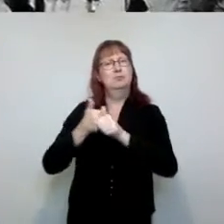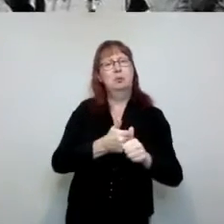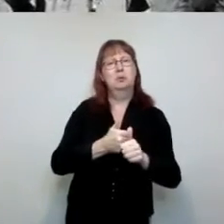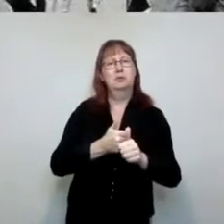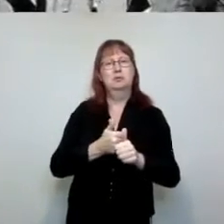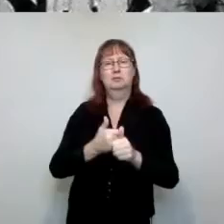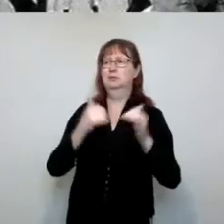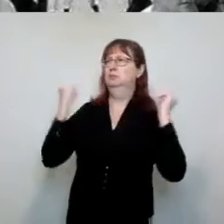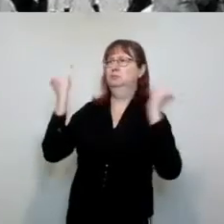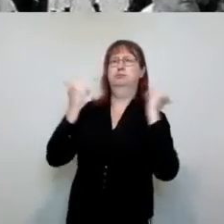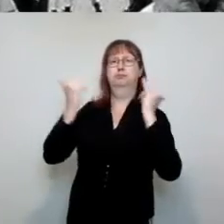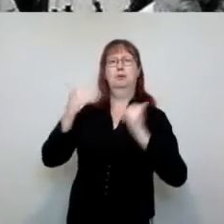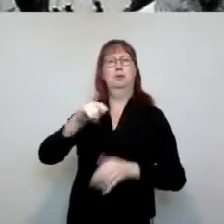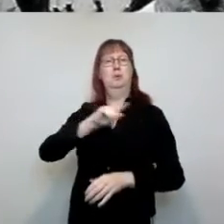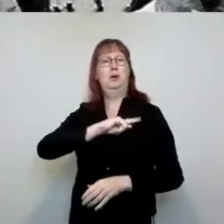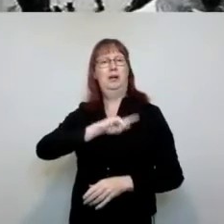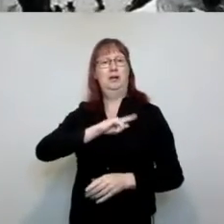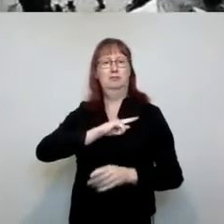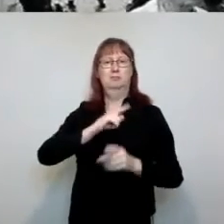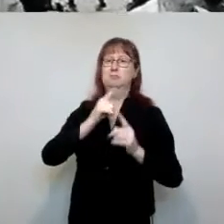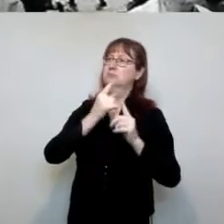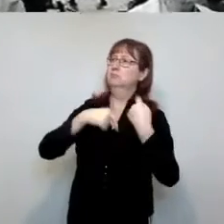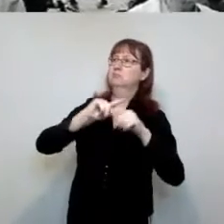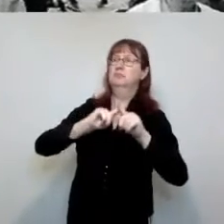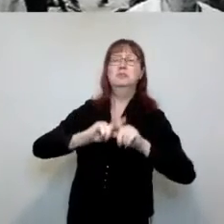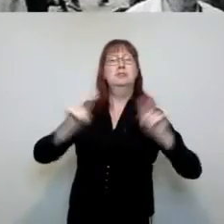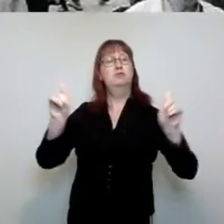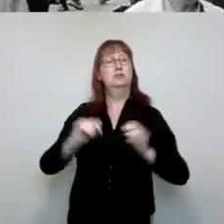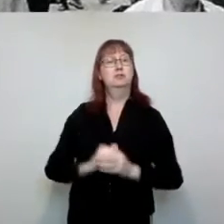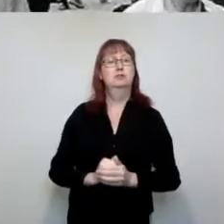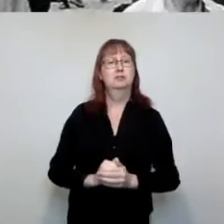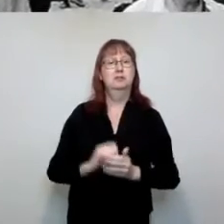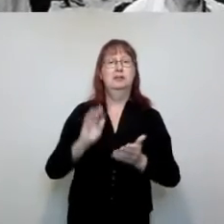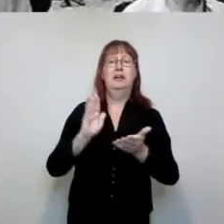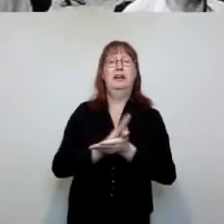to 'celebrate our difference with pride', enjoy art, dance and music